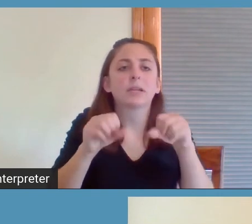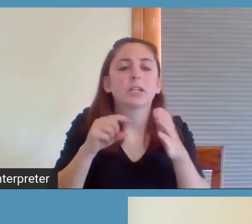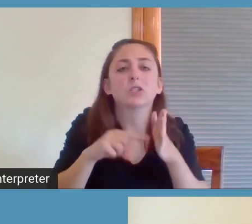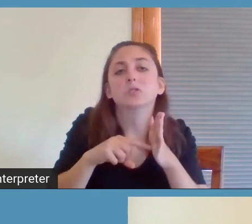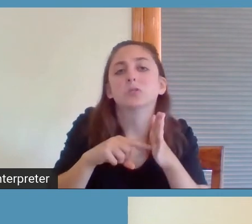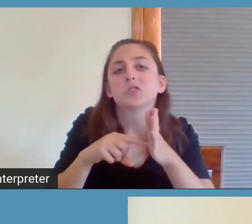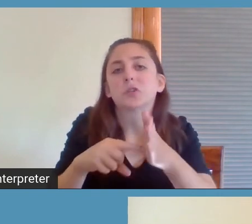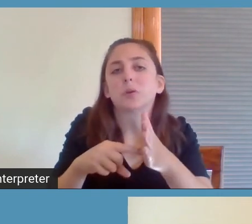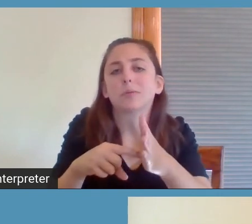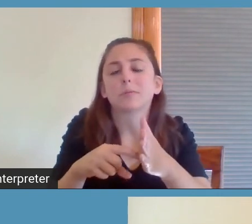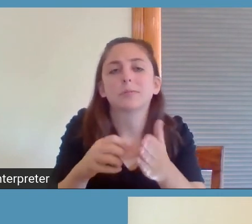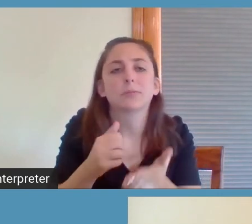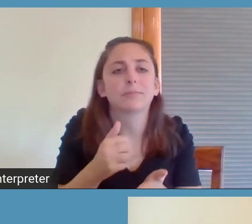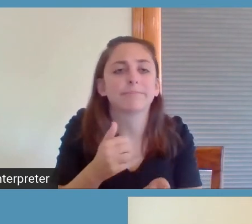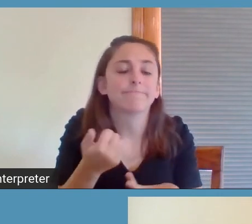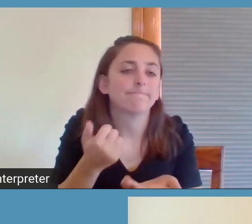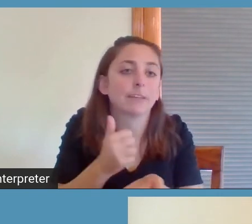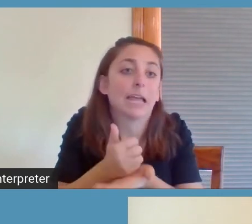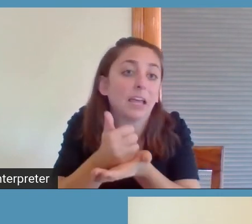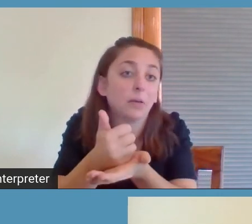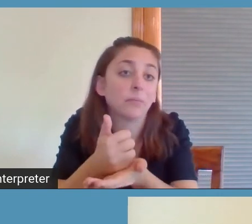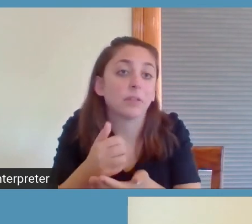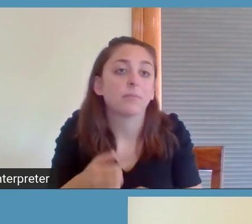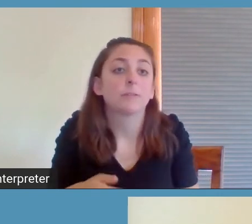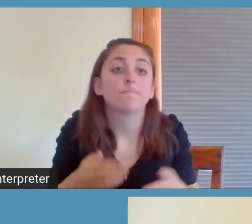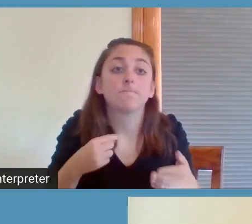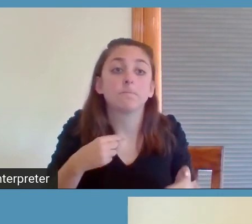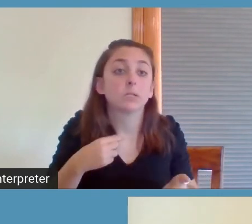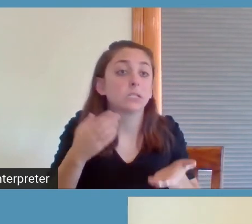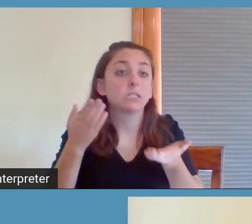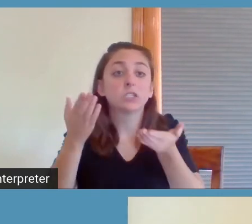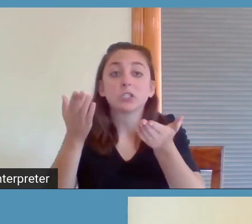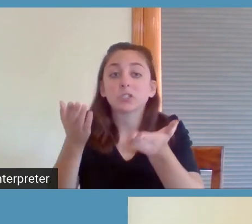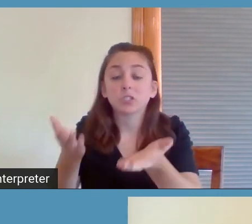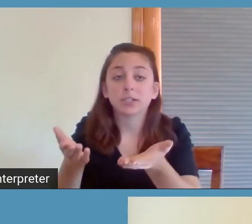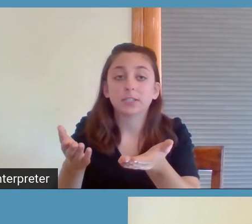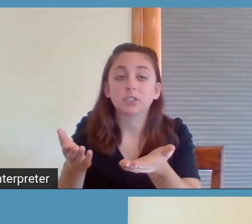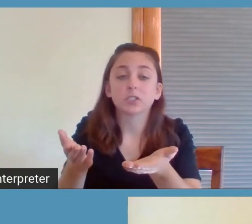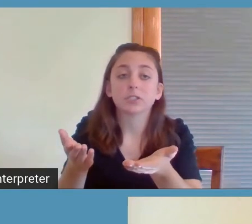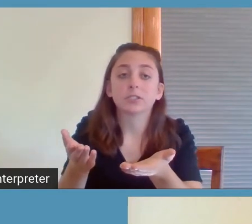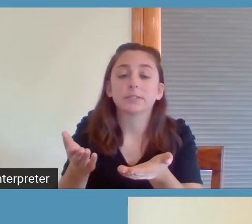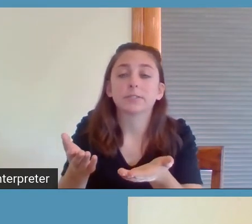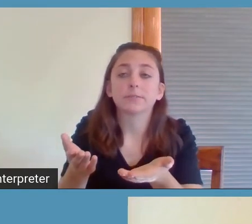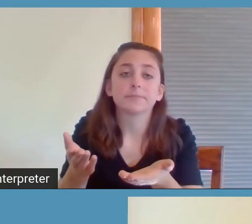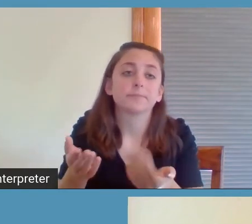prime them on that um my suggestion for a lot of places not just for um you know universities